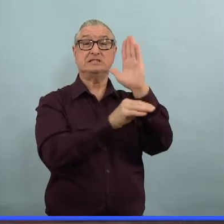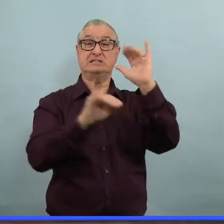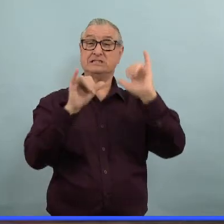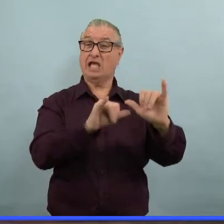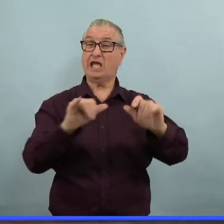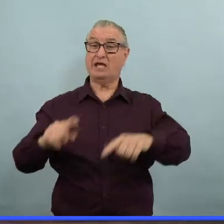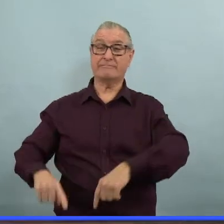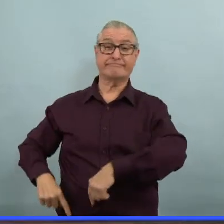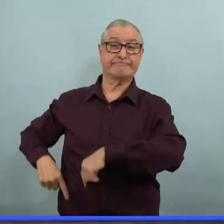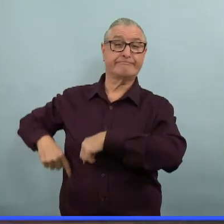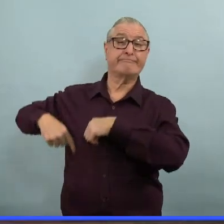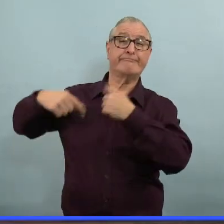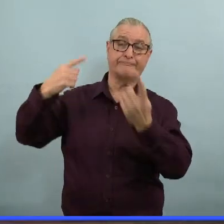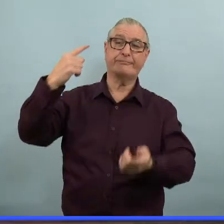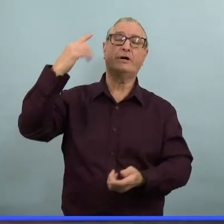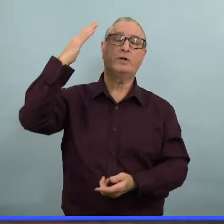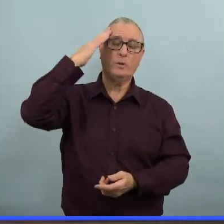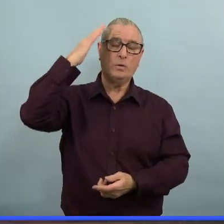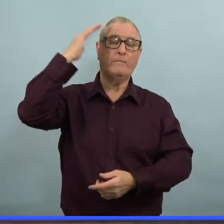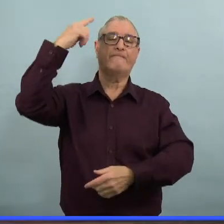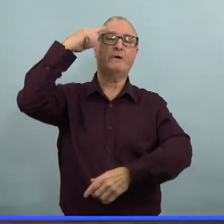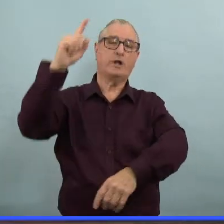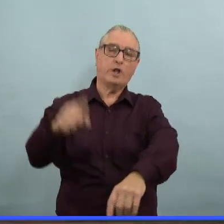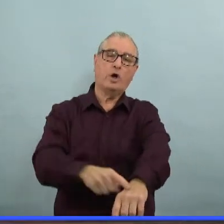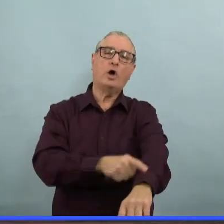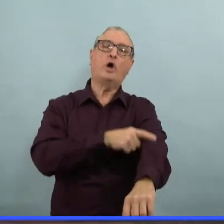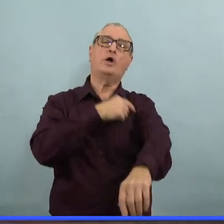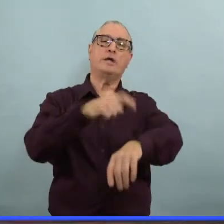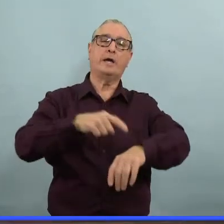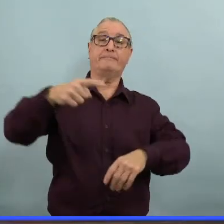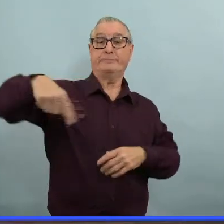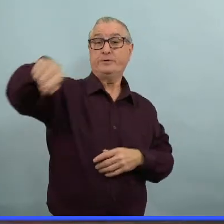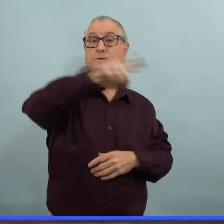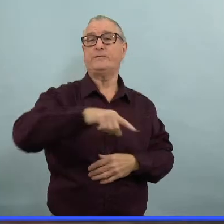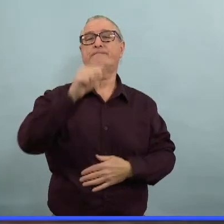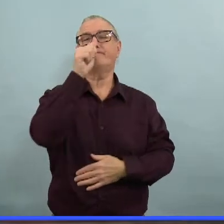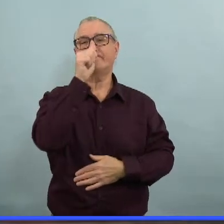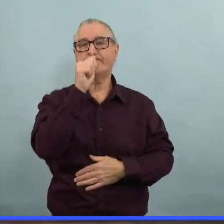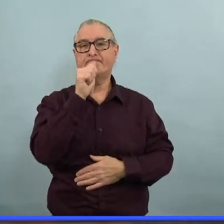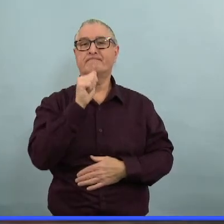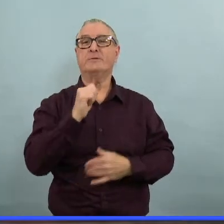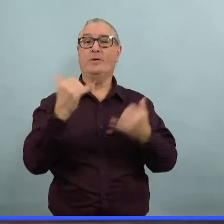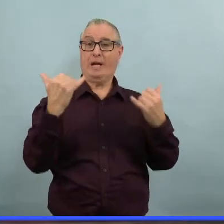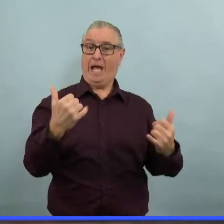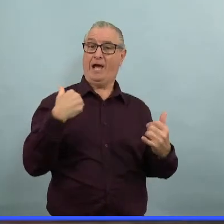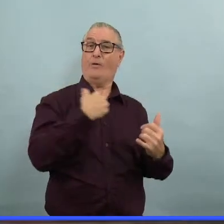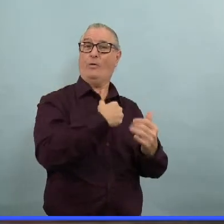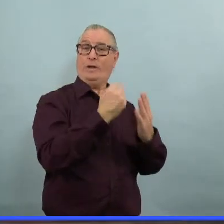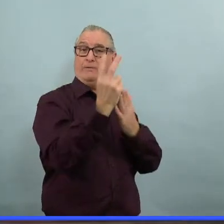things like hospital admissions and case reports looking at absenteeism rates from different